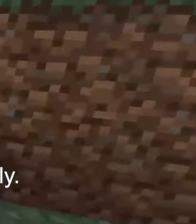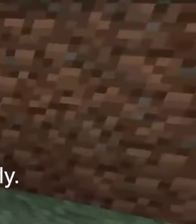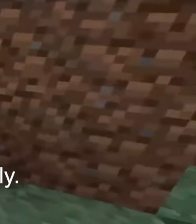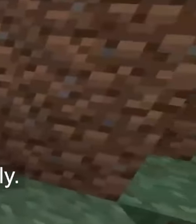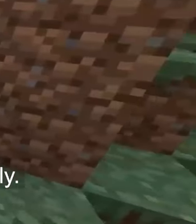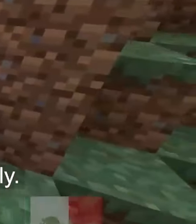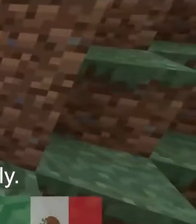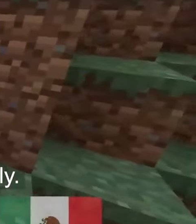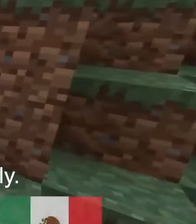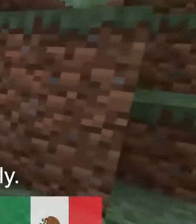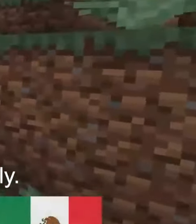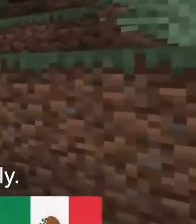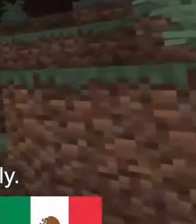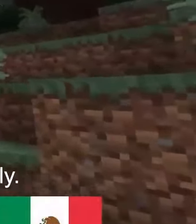PERHAPS ONE OF THESE OTHER HUTS HAS SOMETHING HELPFUL INSTEAD.